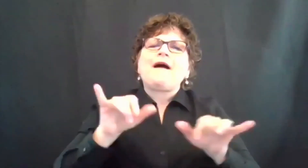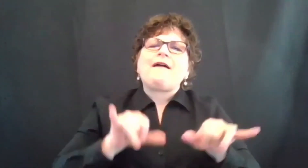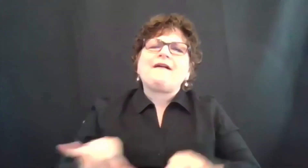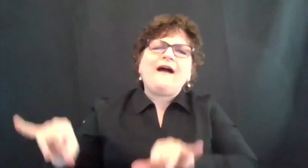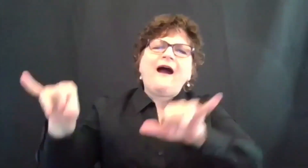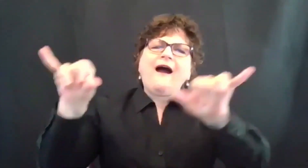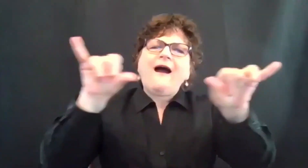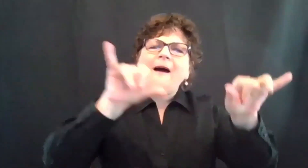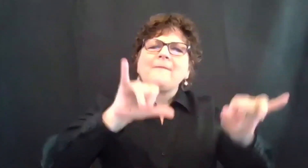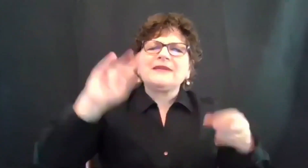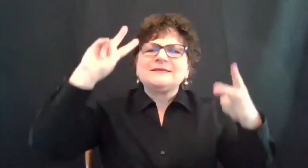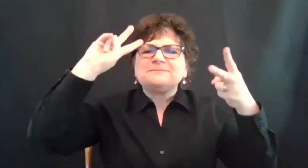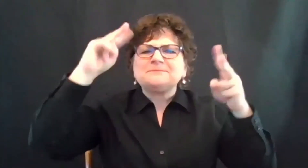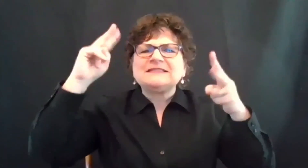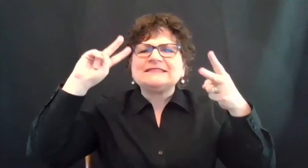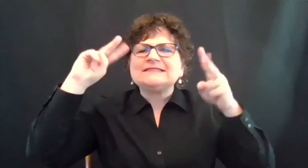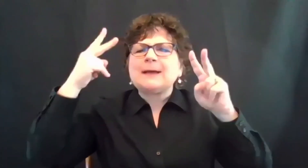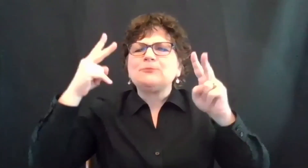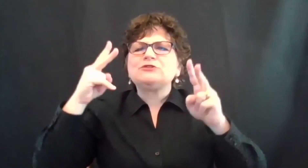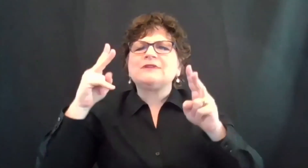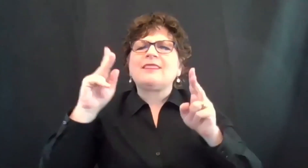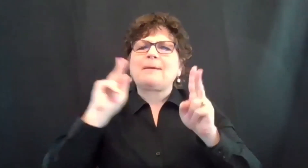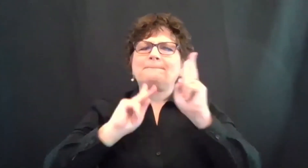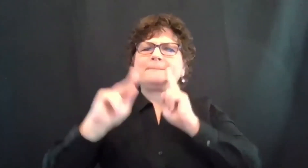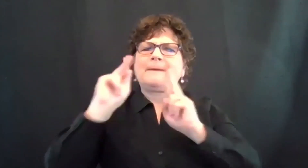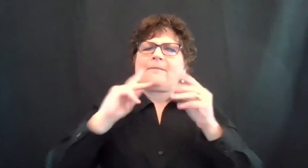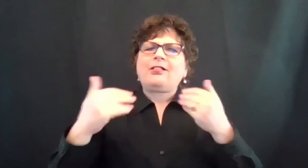What are some common misconceptions